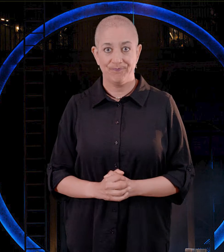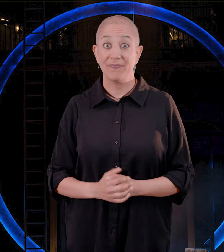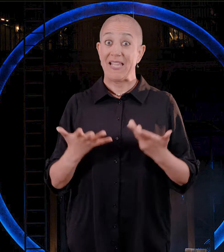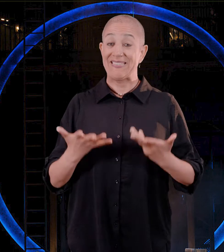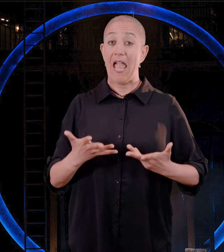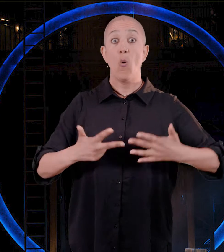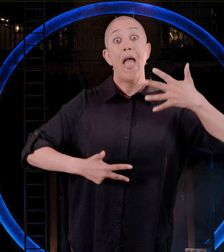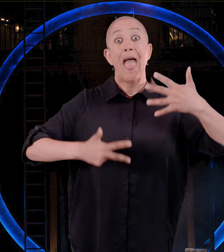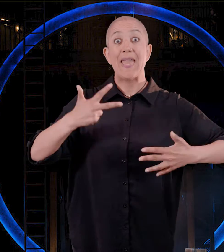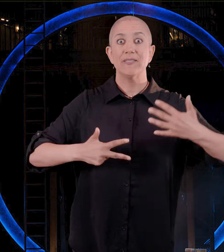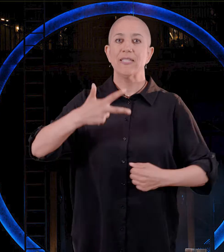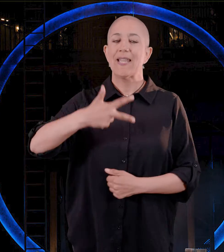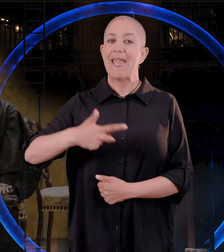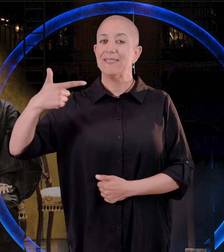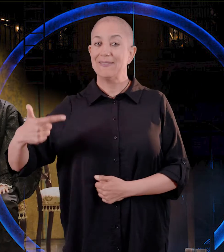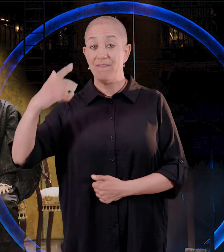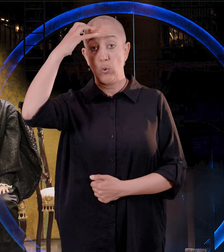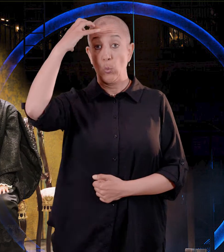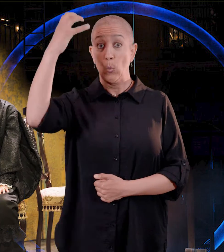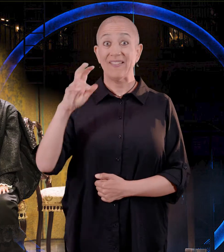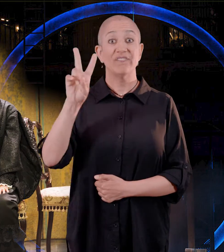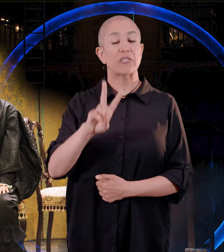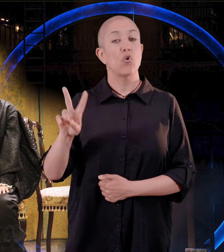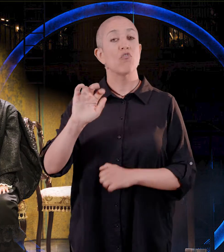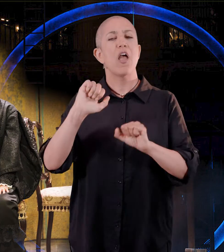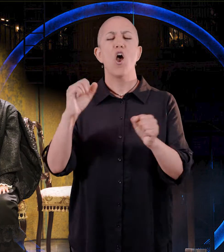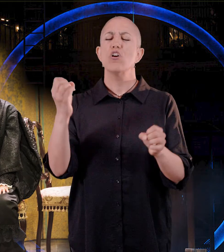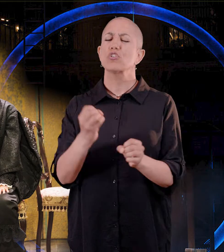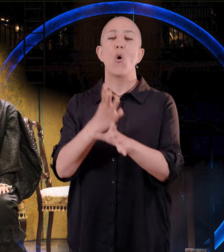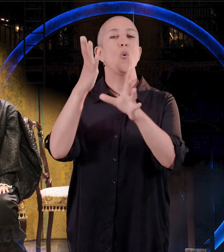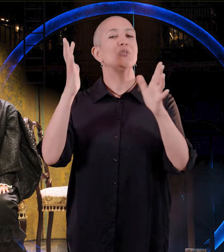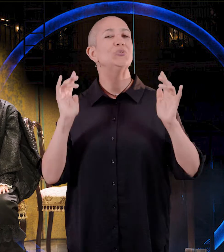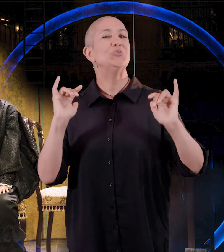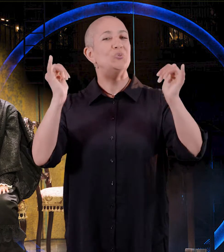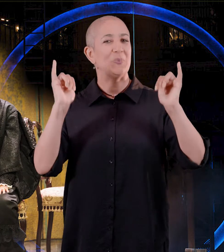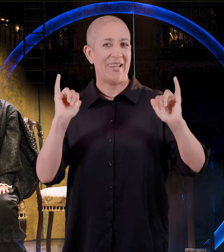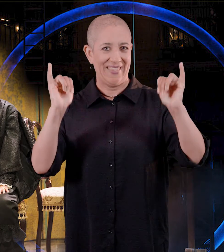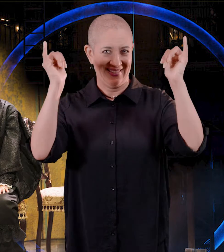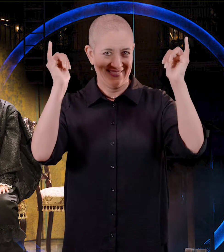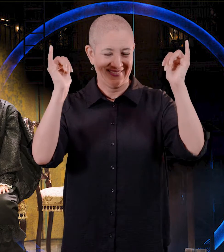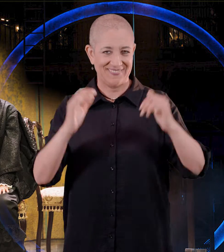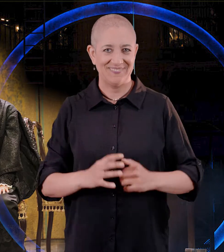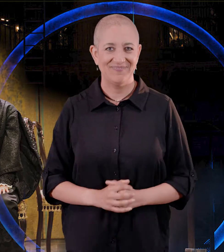It is 1887, the year of Queen Victoria’s Golden Jubilee.